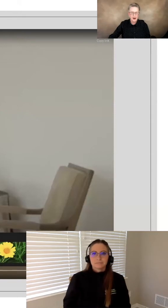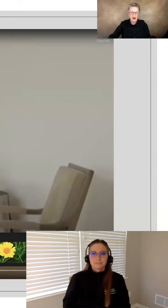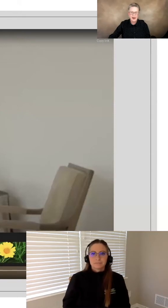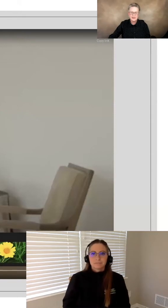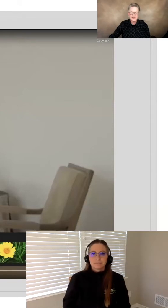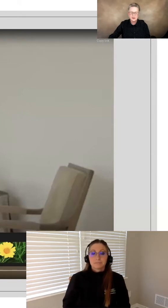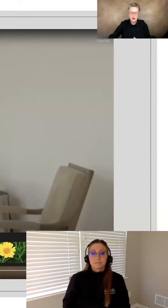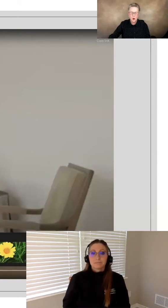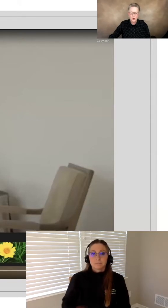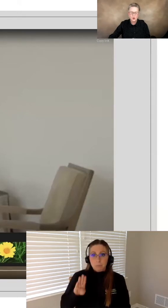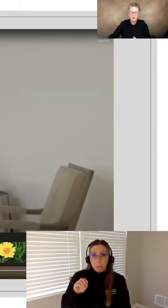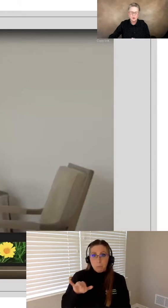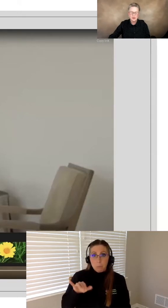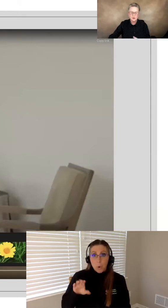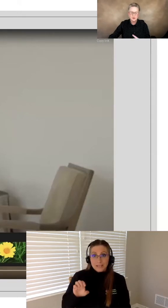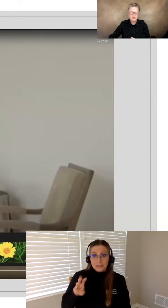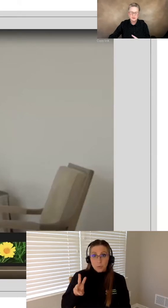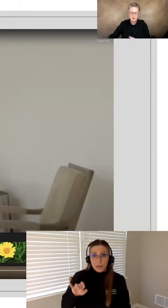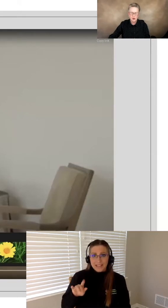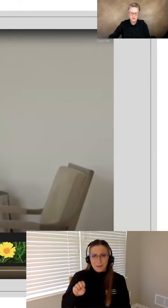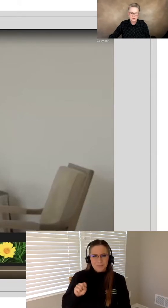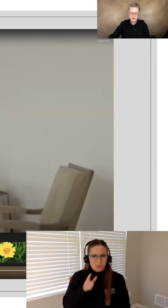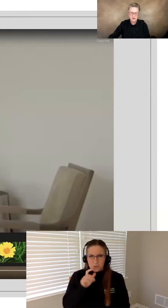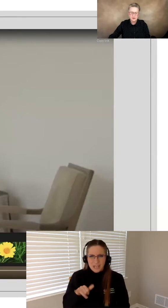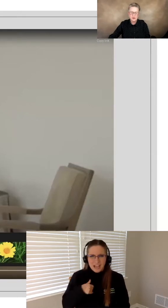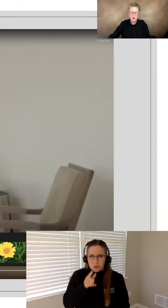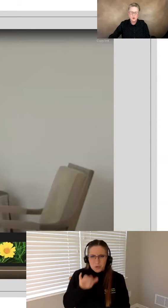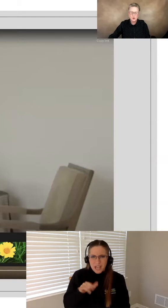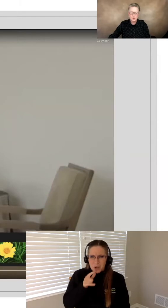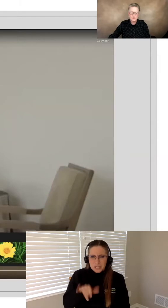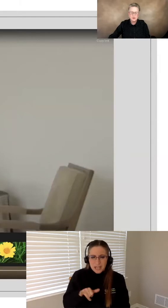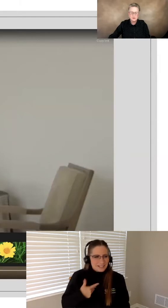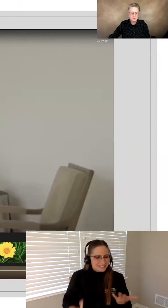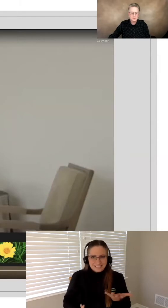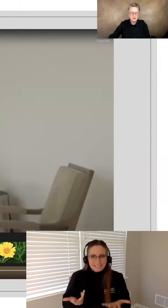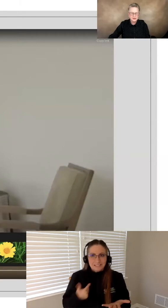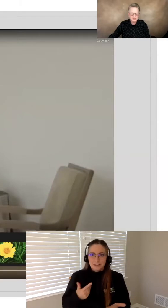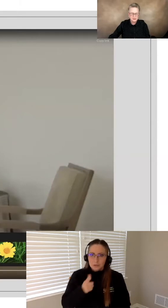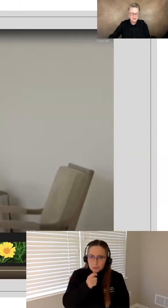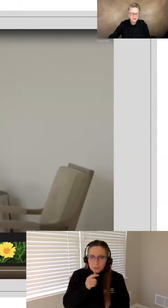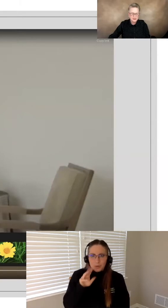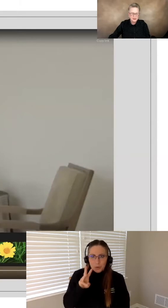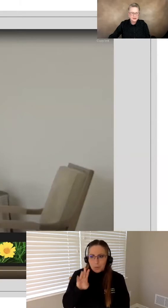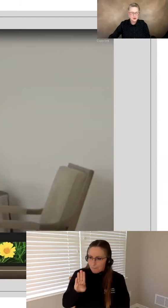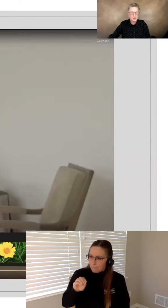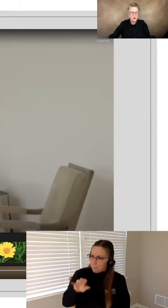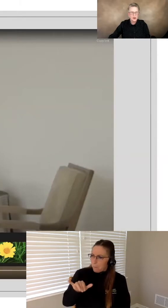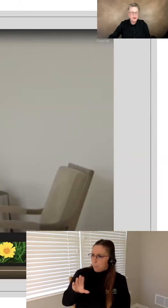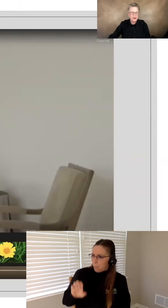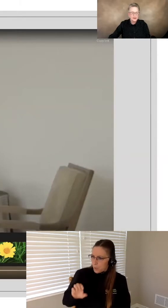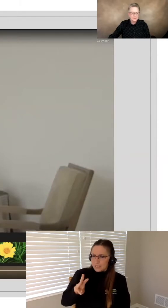I didn't know who Boyce Williams was, so . . . who was Boyce Williams, so